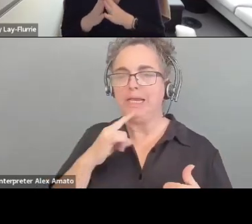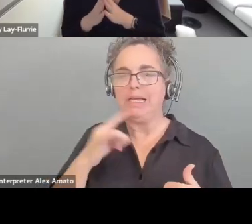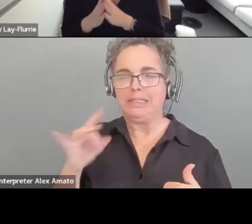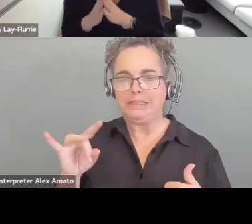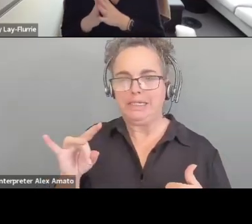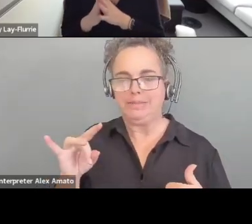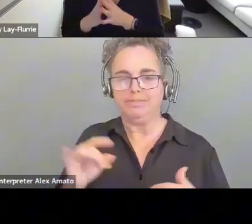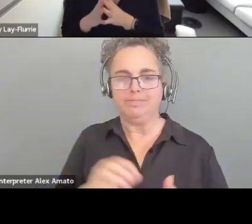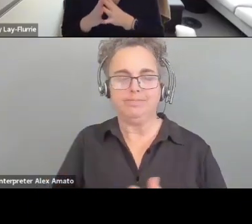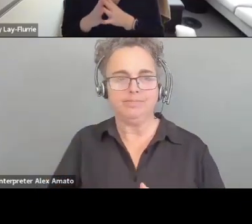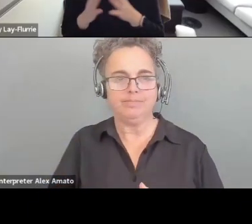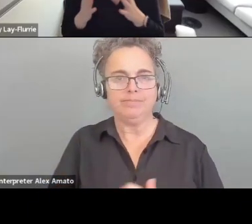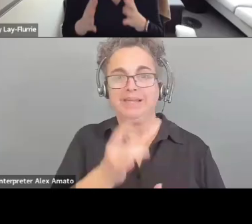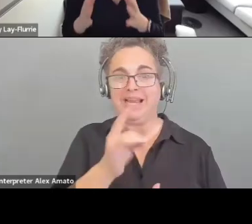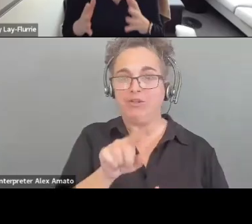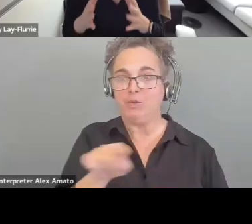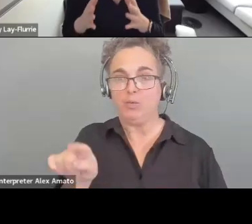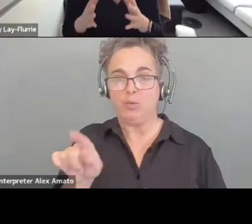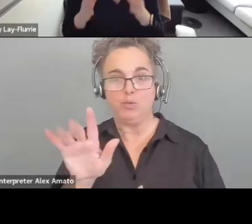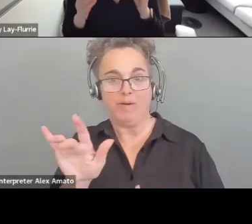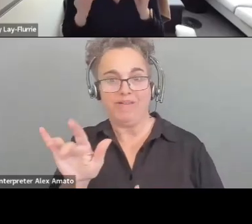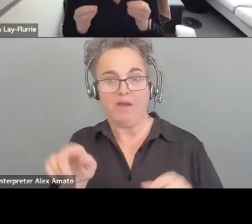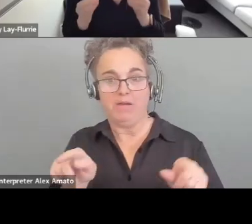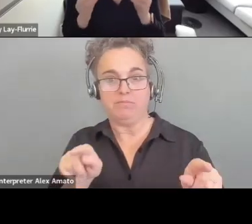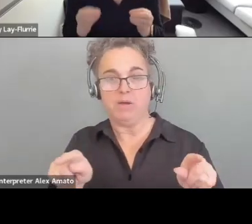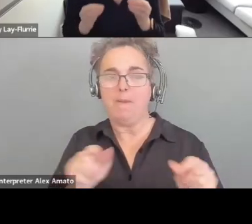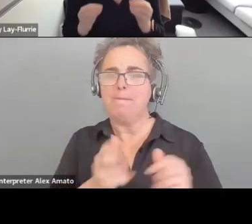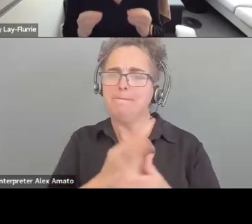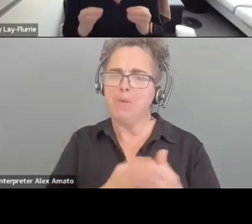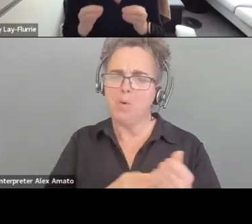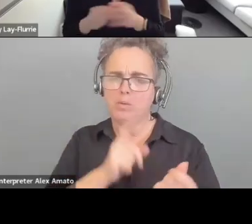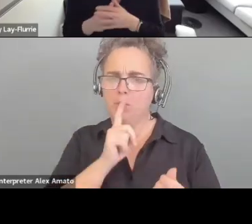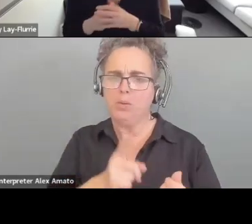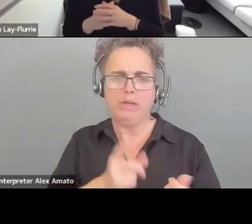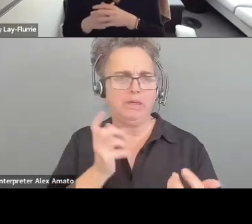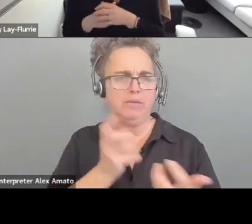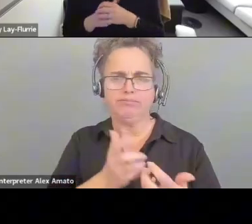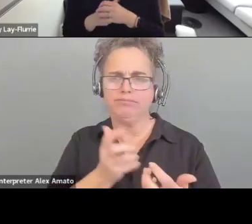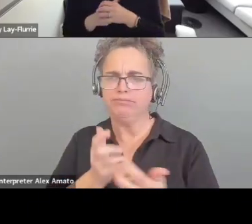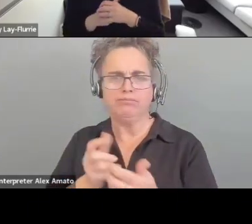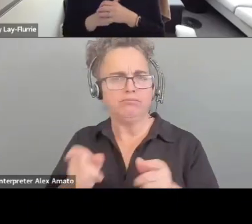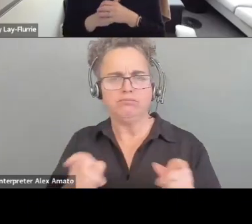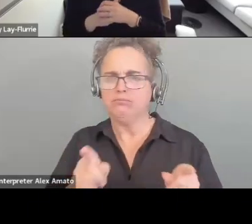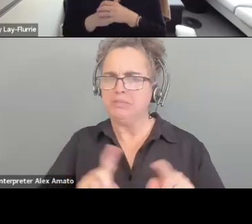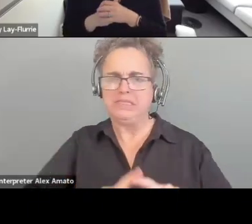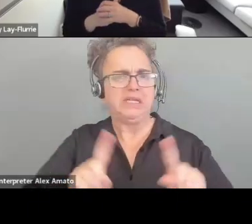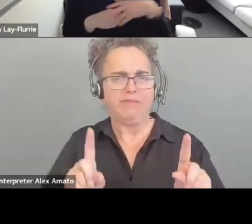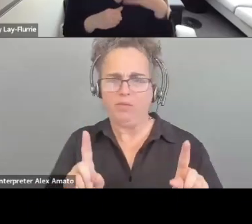and the 18 and 25-year-old both identify with very, very different presentations of autism.